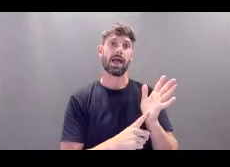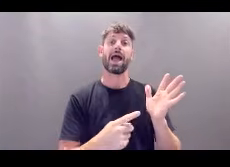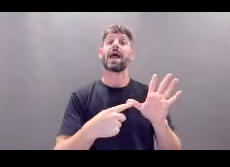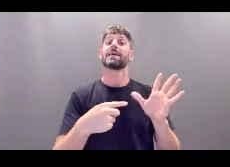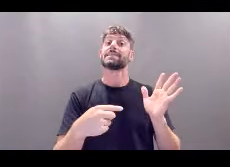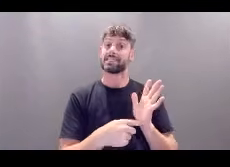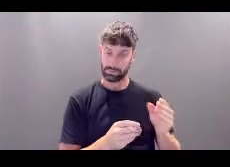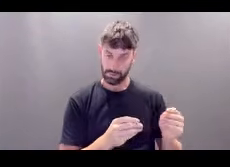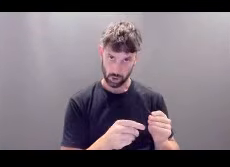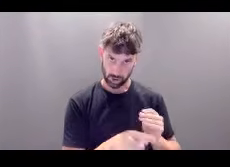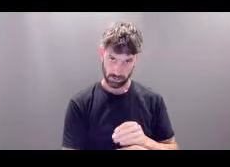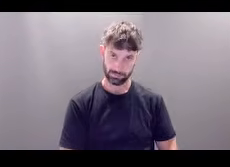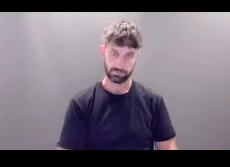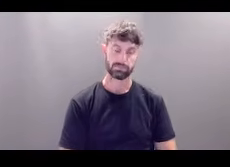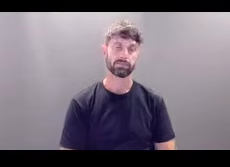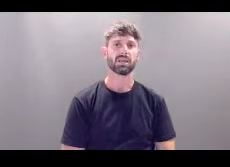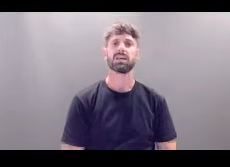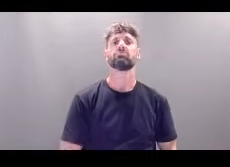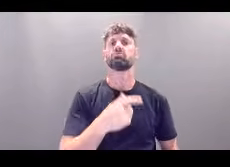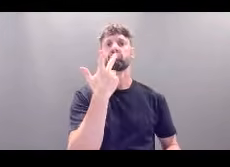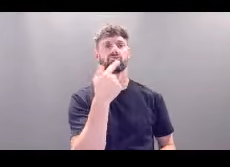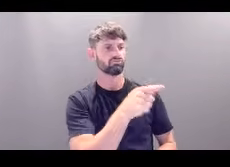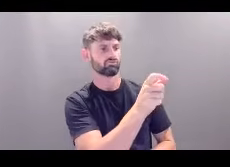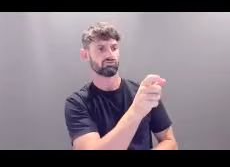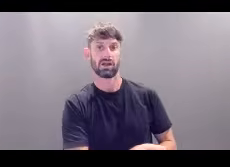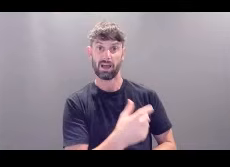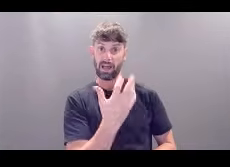And if a participant has any remaining funds available after